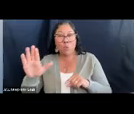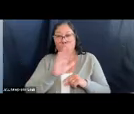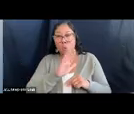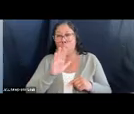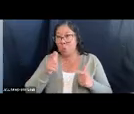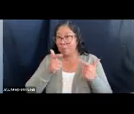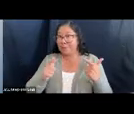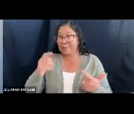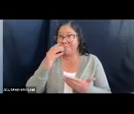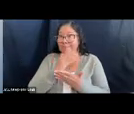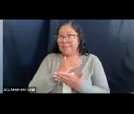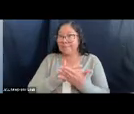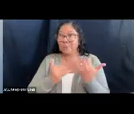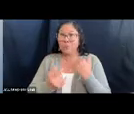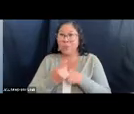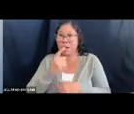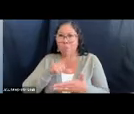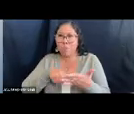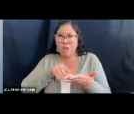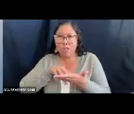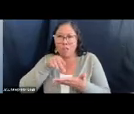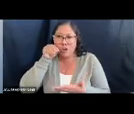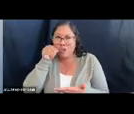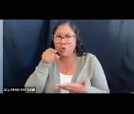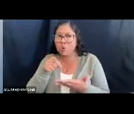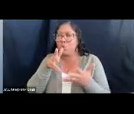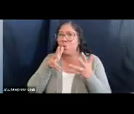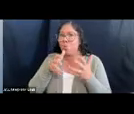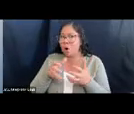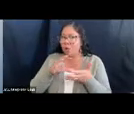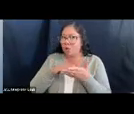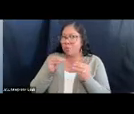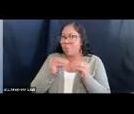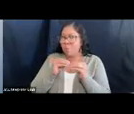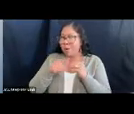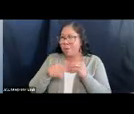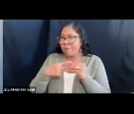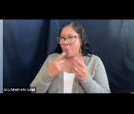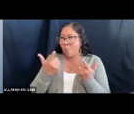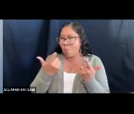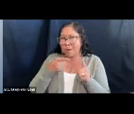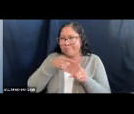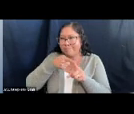our session today? Is there anything further you'd be interested in learning? Um tell us about your